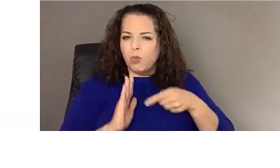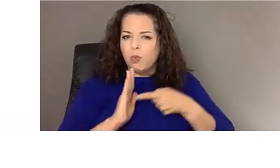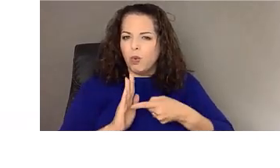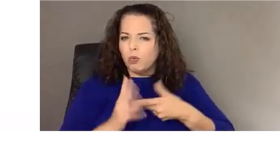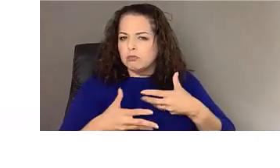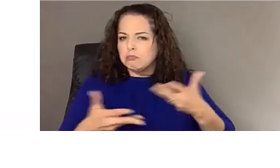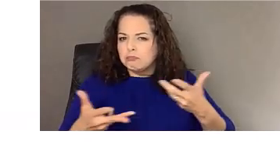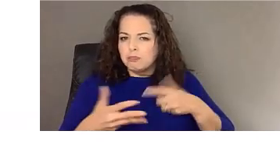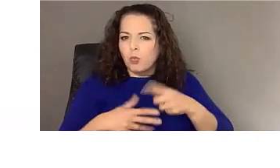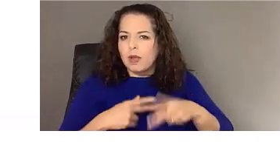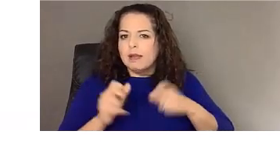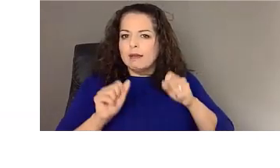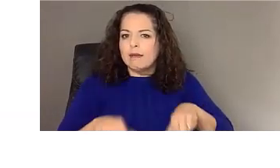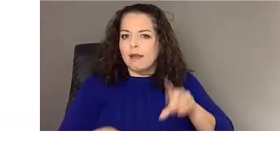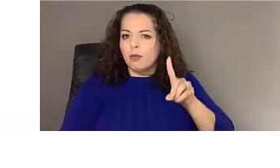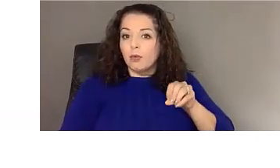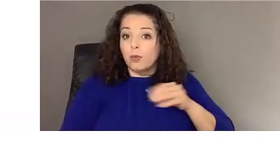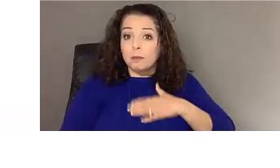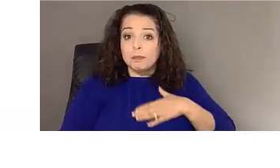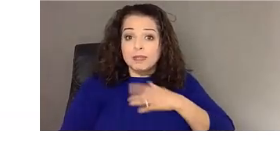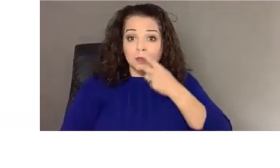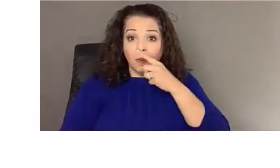So please, Elizabeth, post the second poll.